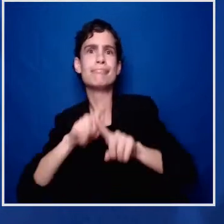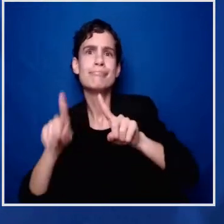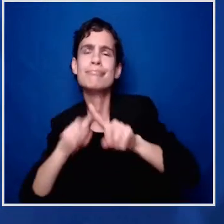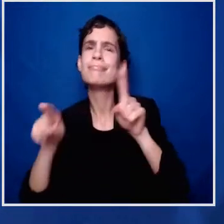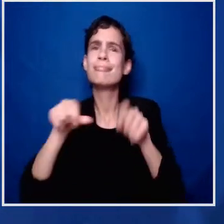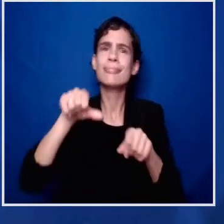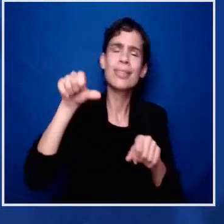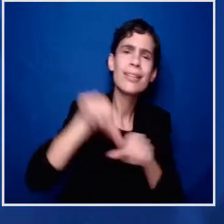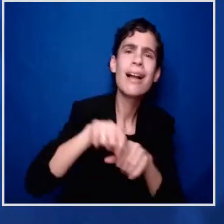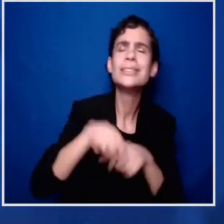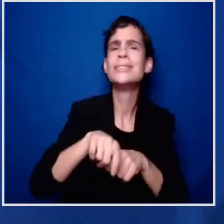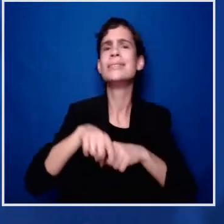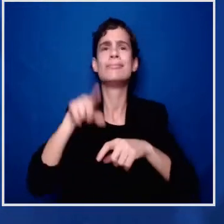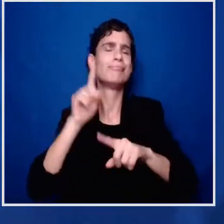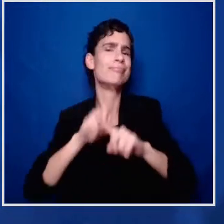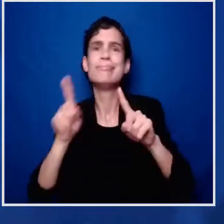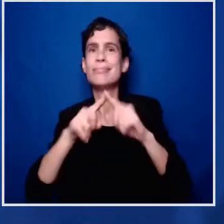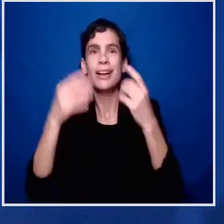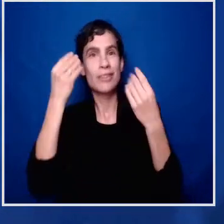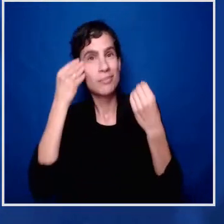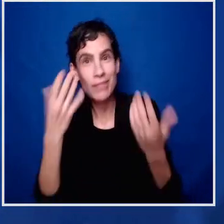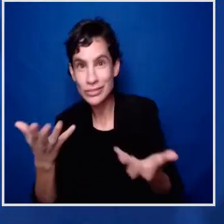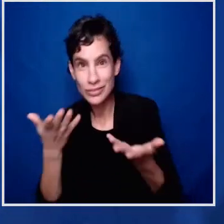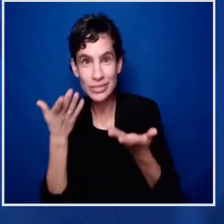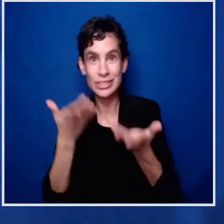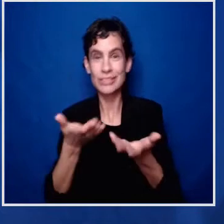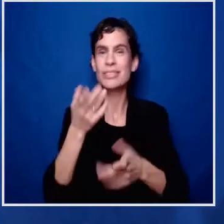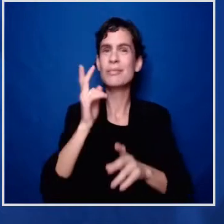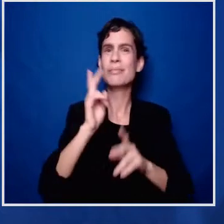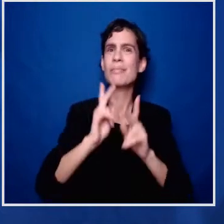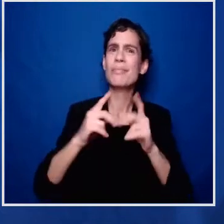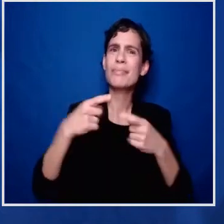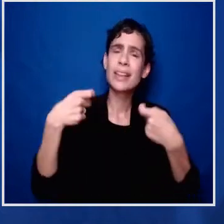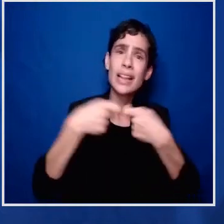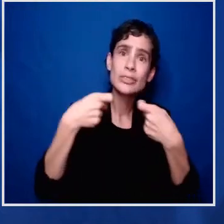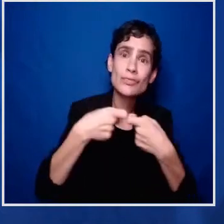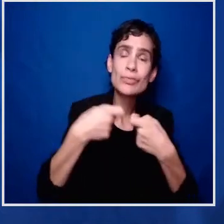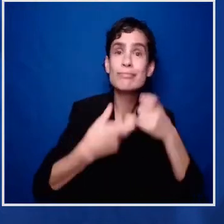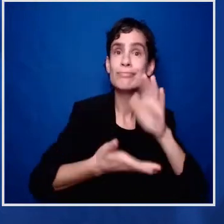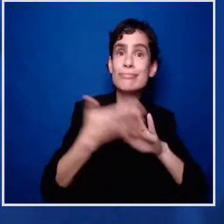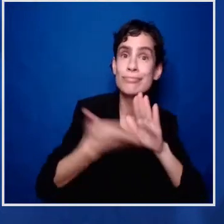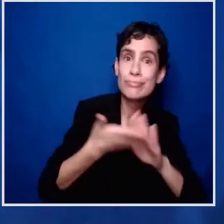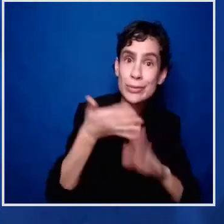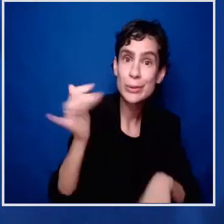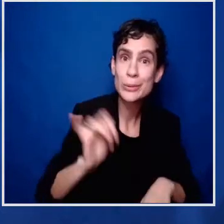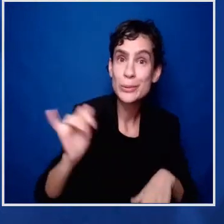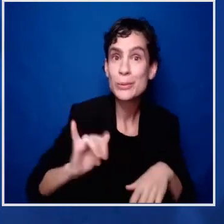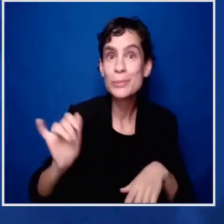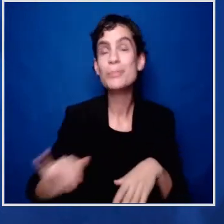IS A REFUELING STATION FOR SMALL ENGINE AIRPLANES. AND OF COURSE OUR ENERGY SERVICES THAT SECURE AND PROVIDE POWER DISTRIBUTION TO